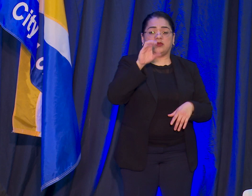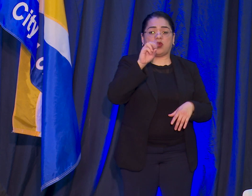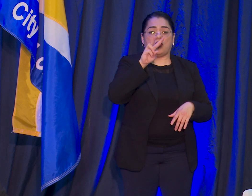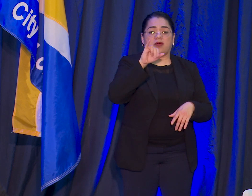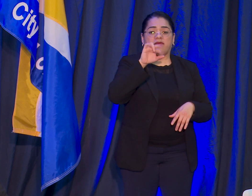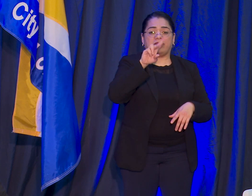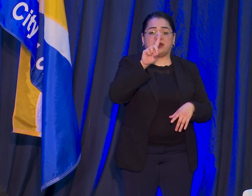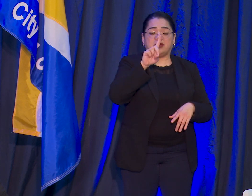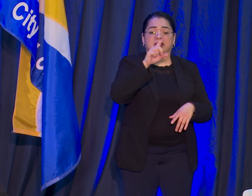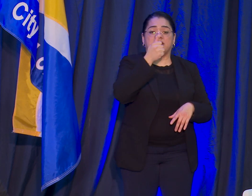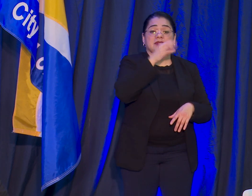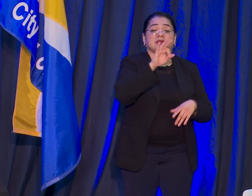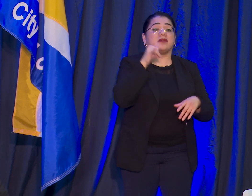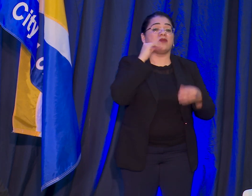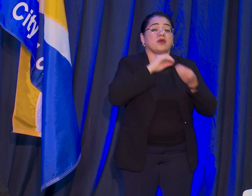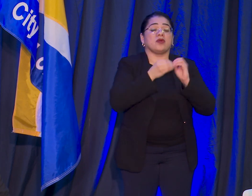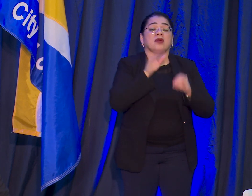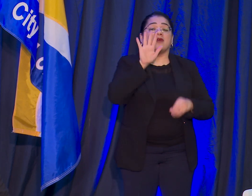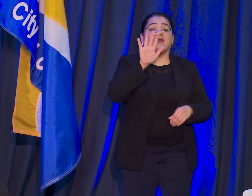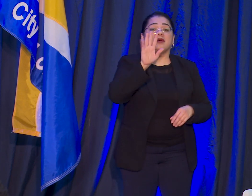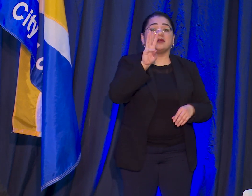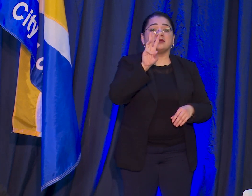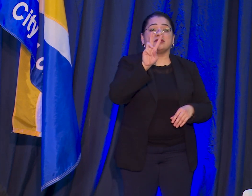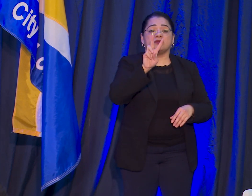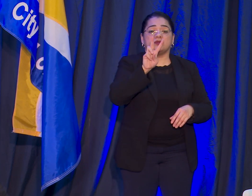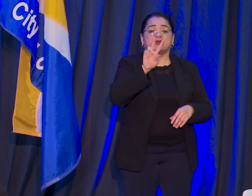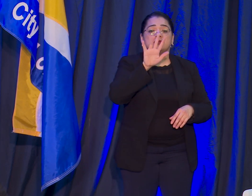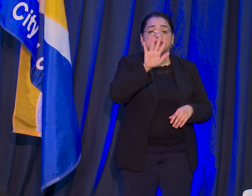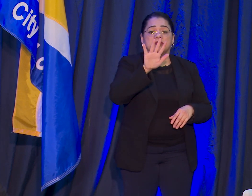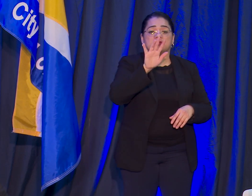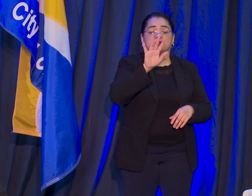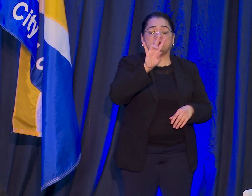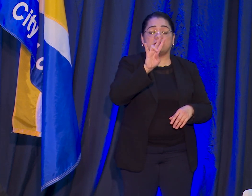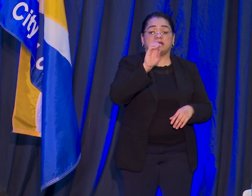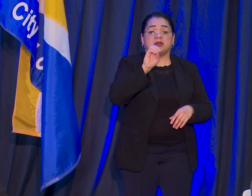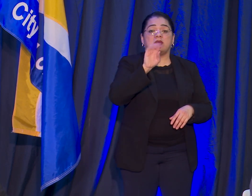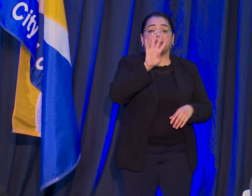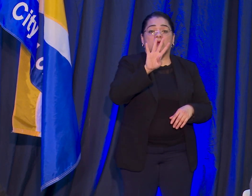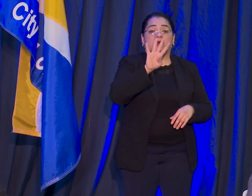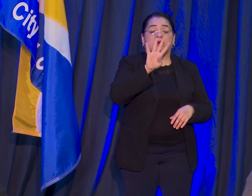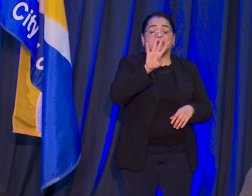línea de información Cinco seis dos Cinco siete cero cuatro say stresses